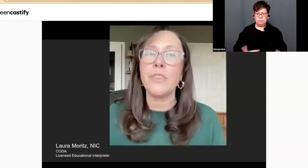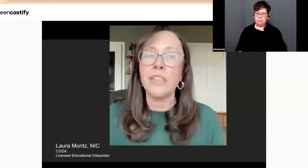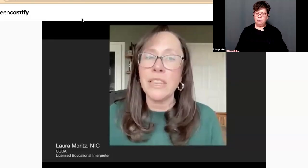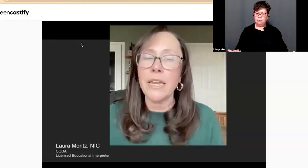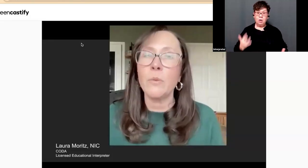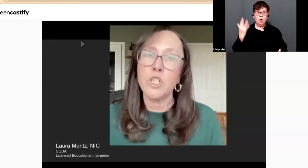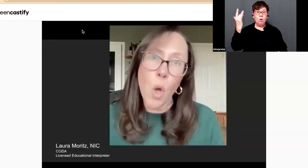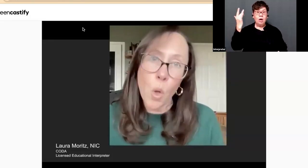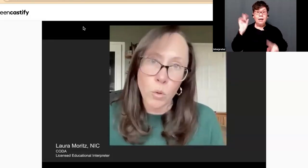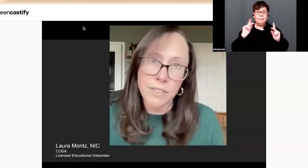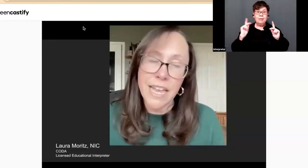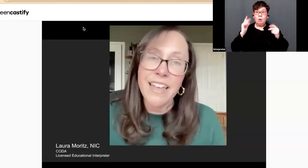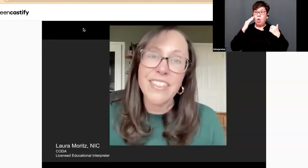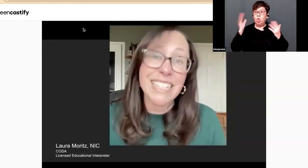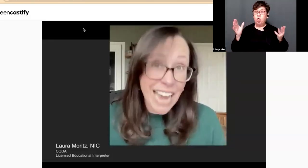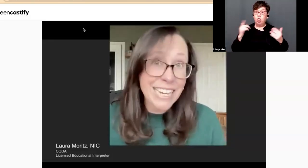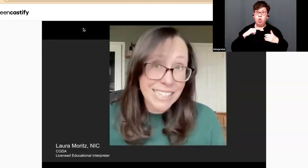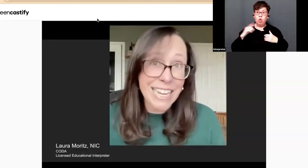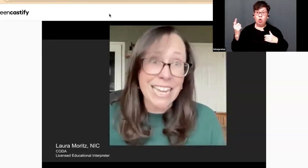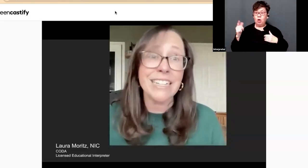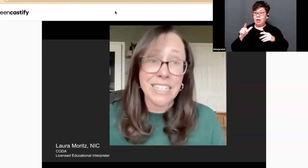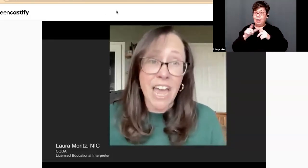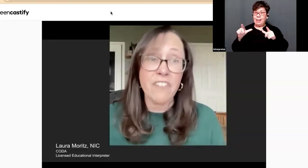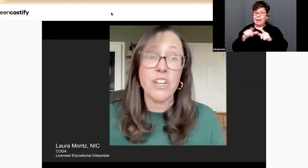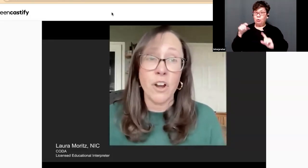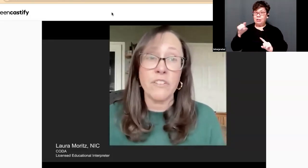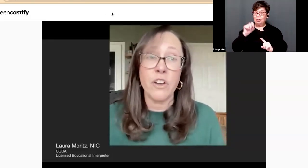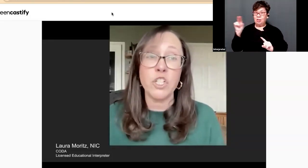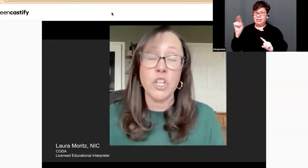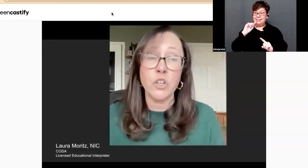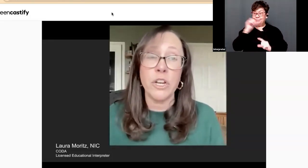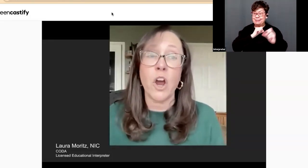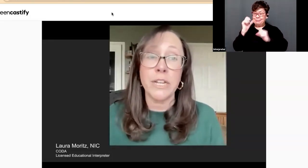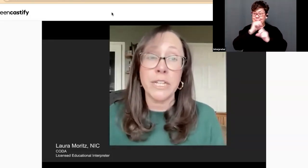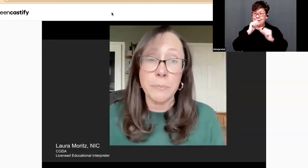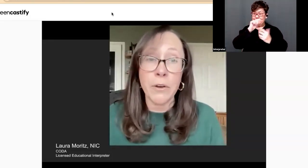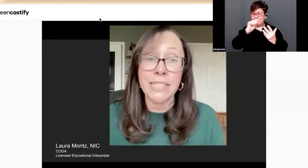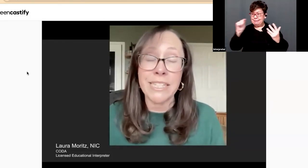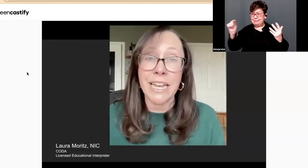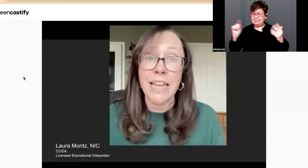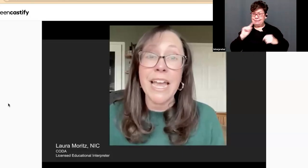about the language holes that Tennessee Deaf and hard of hearing children are experiencing